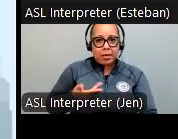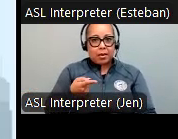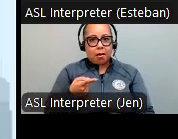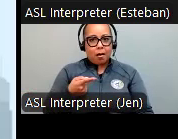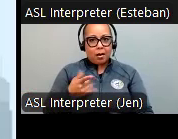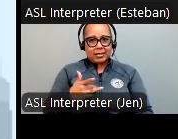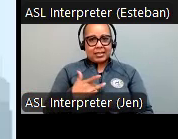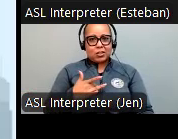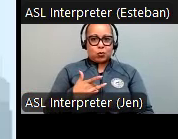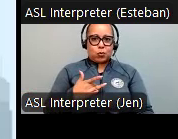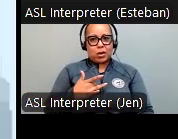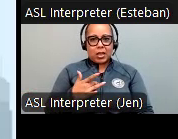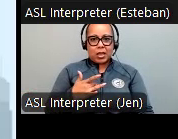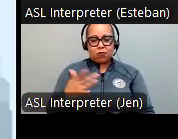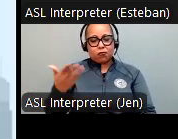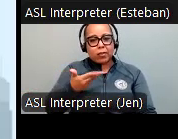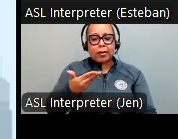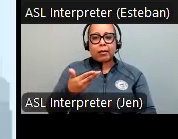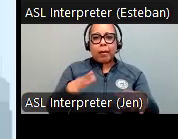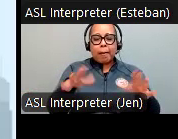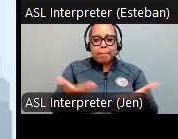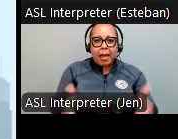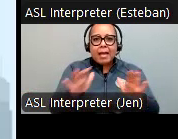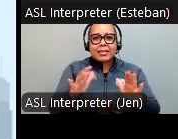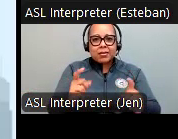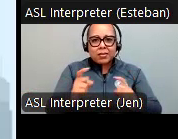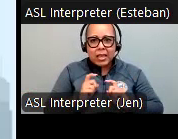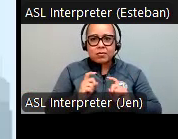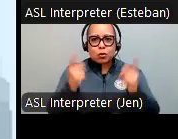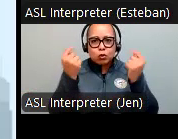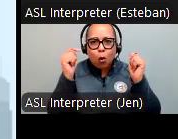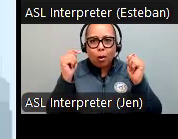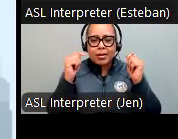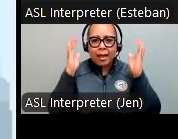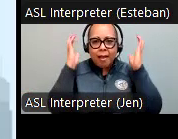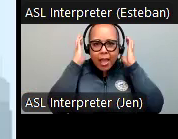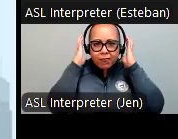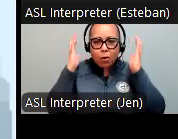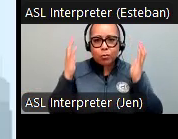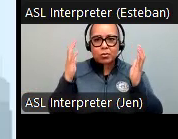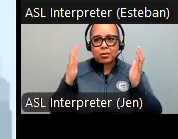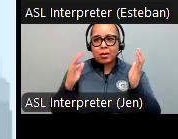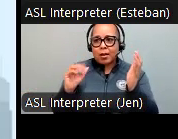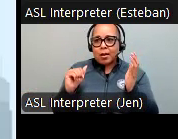basket of gifts, like sensory headphone toys or accessories, or common essential oils--just